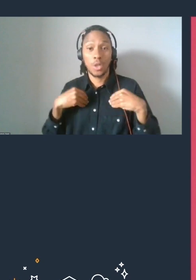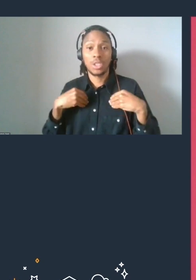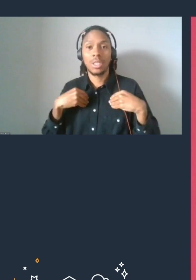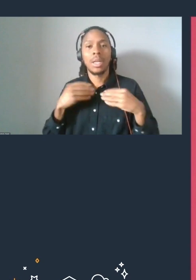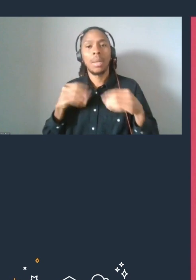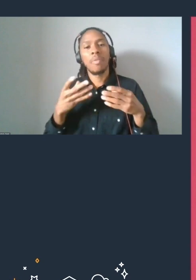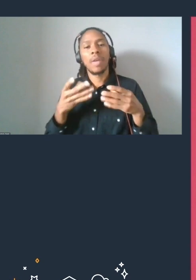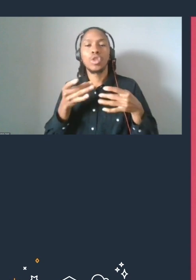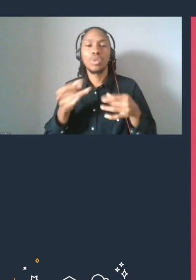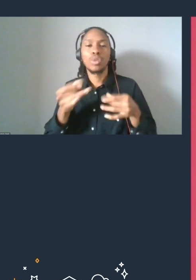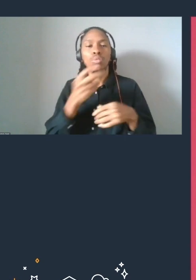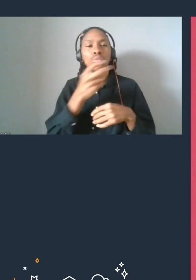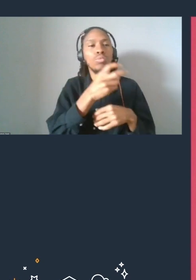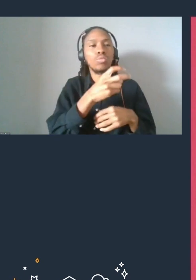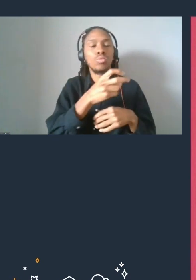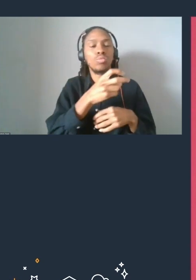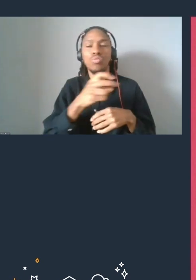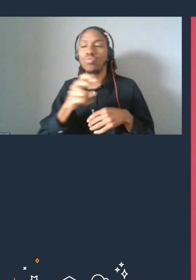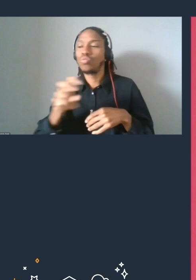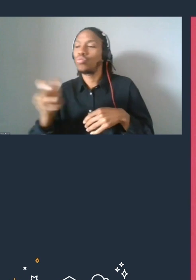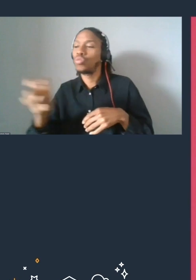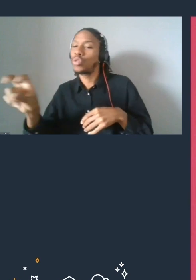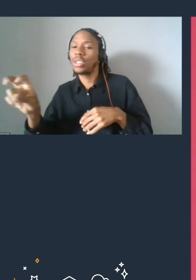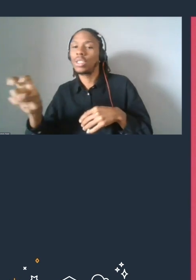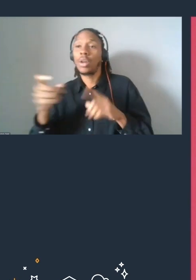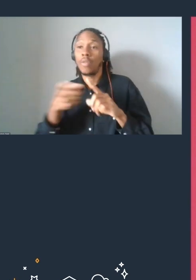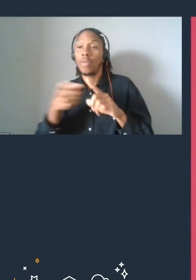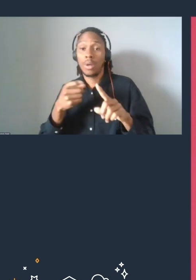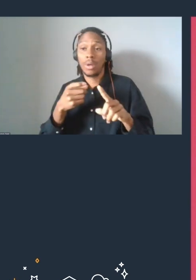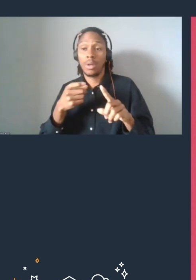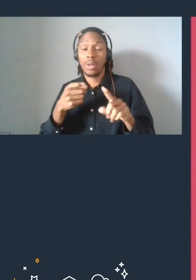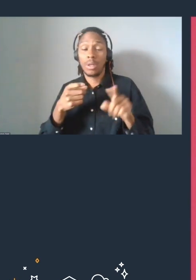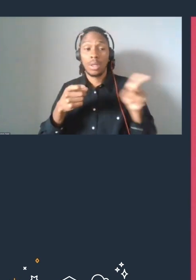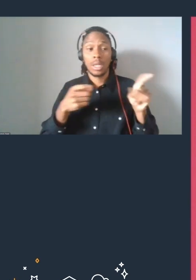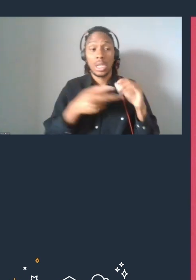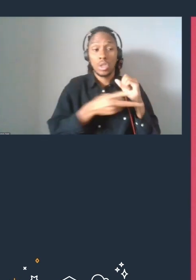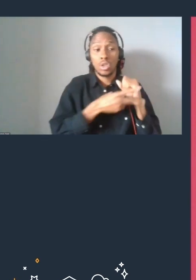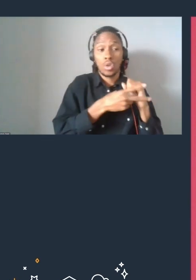transition from this storage for the internet world of ACLs